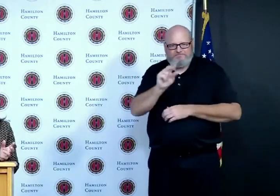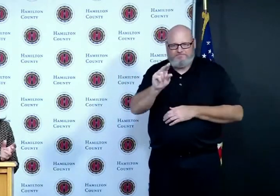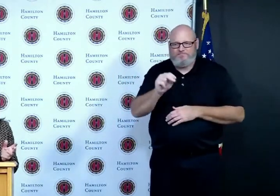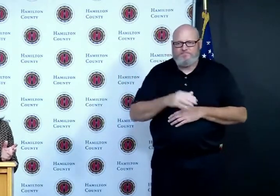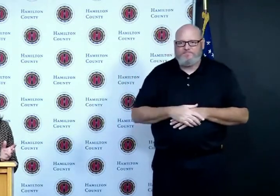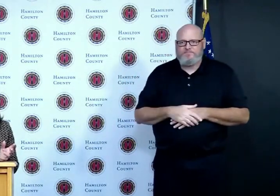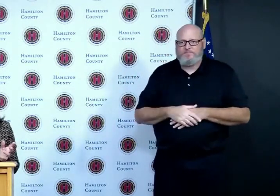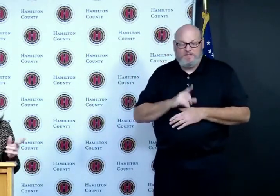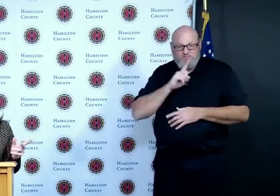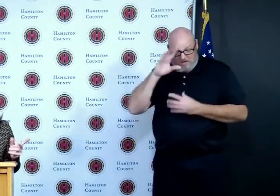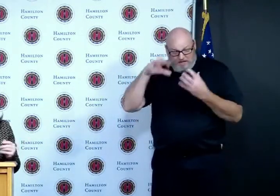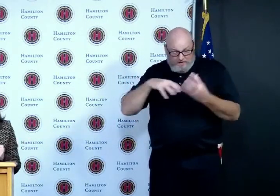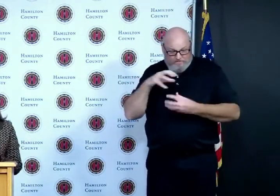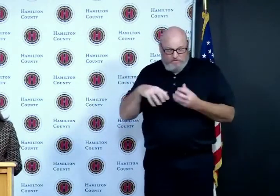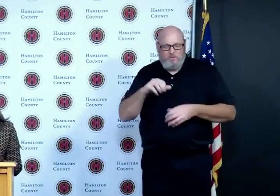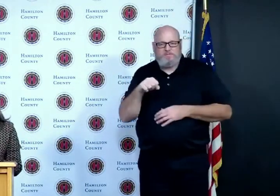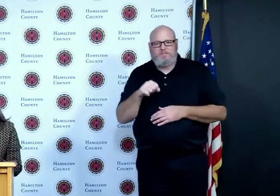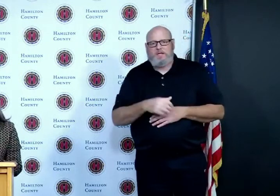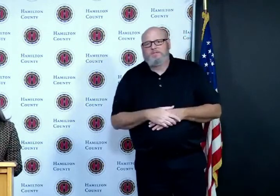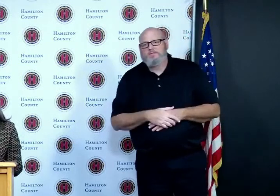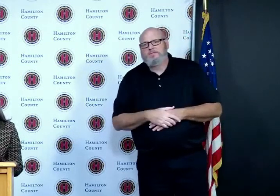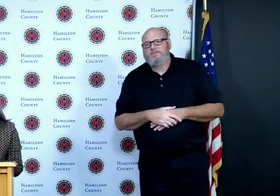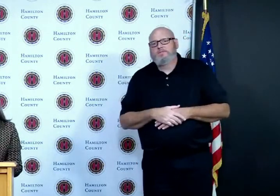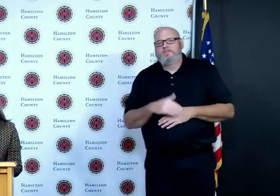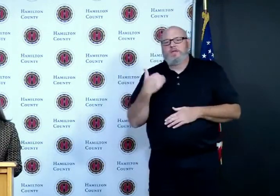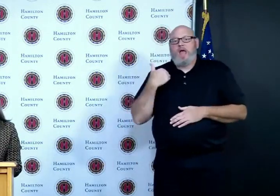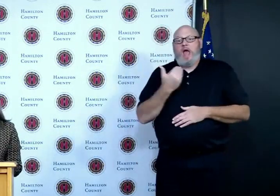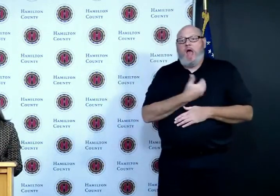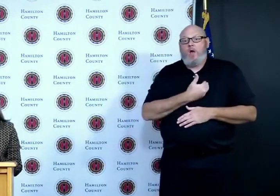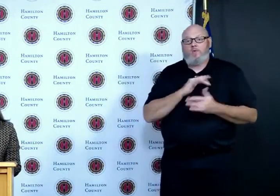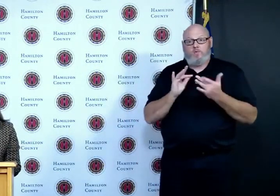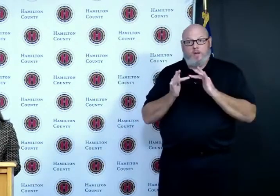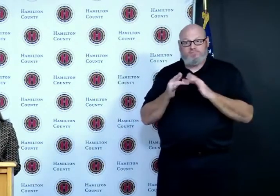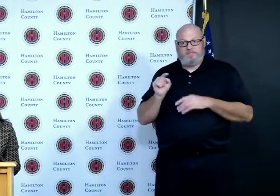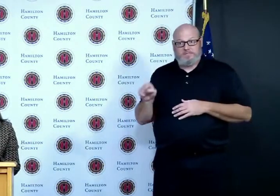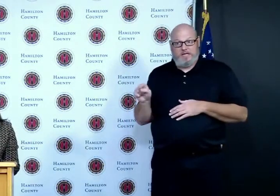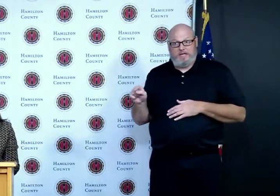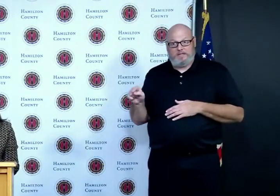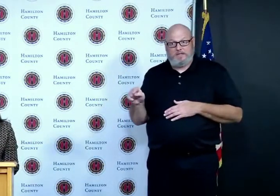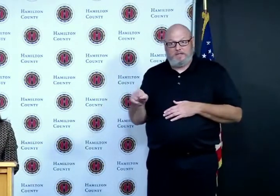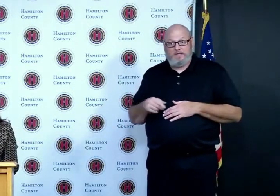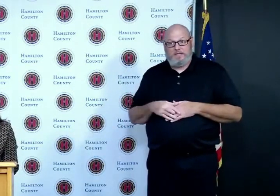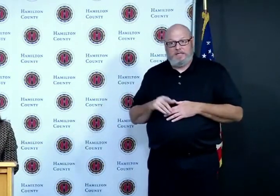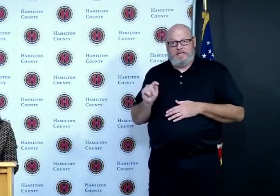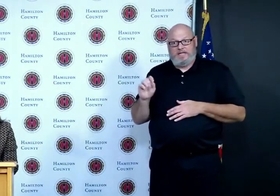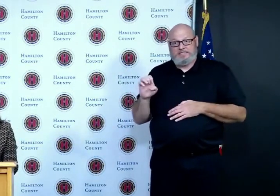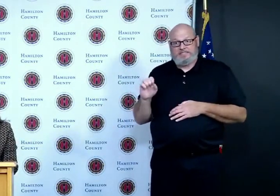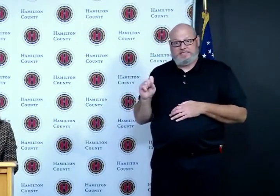TestAndProtectCincy.com is not perfect but at least it's a common place where you can go